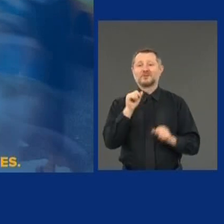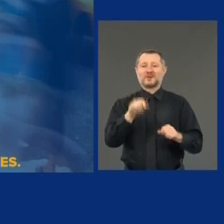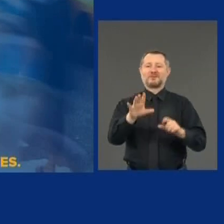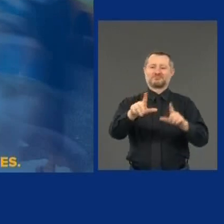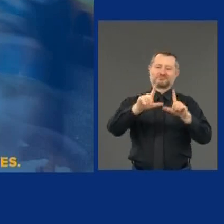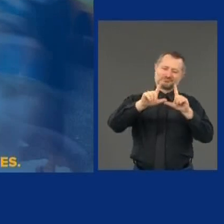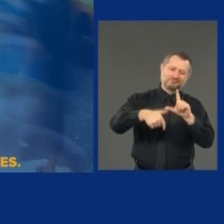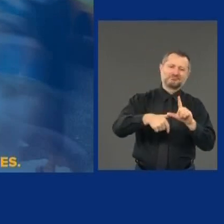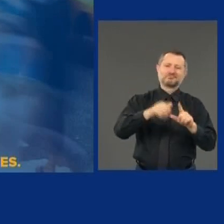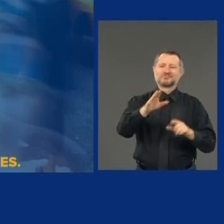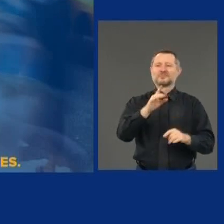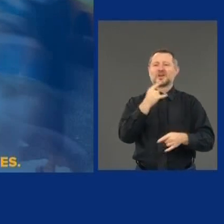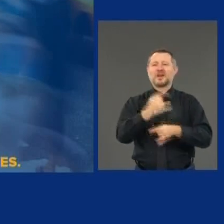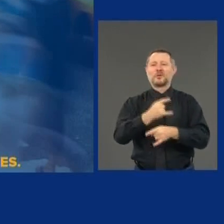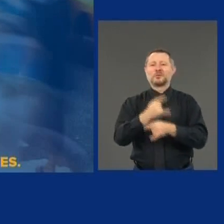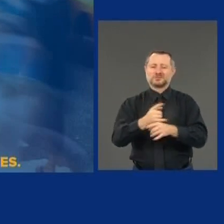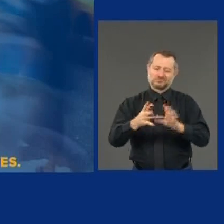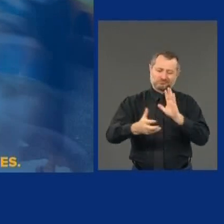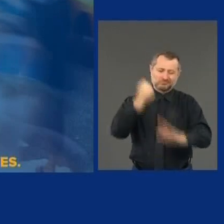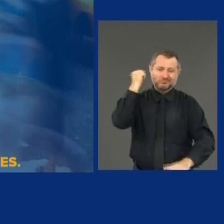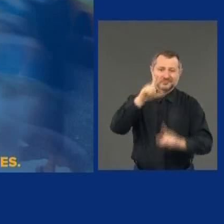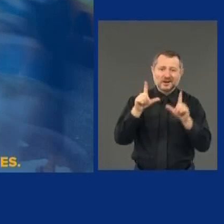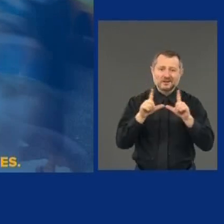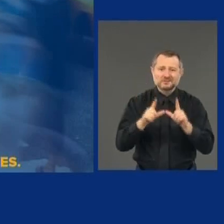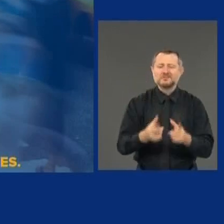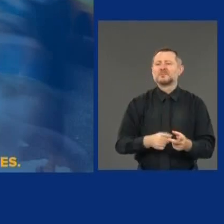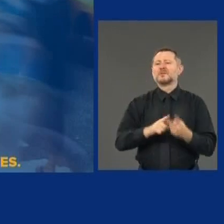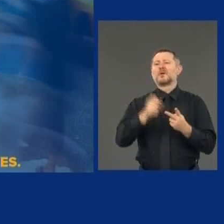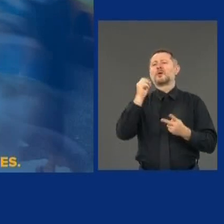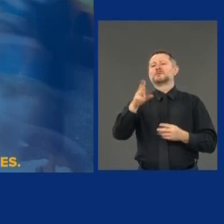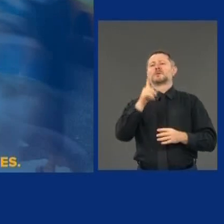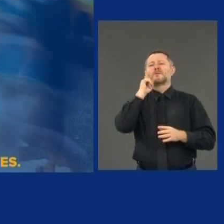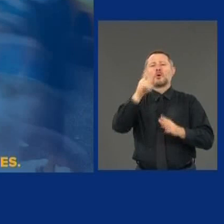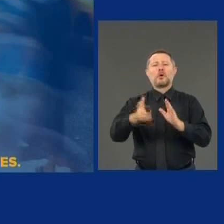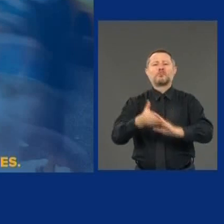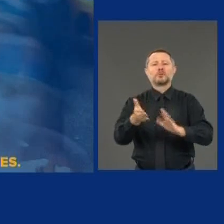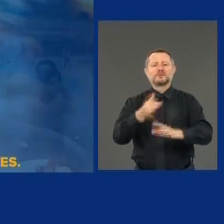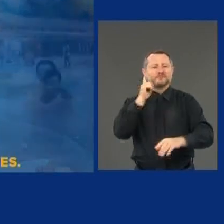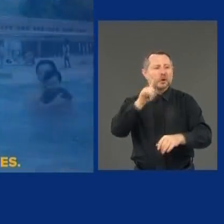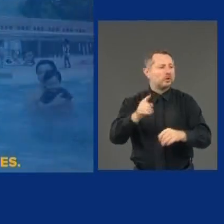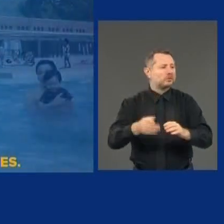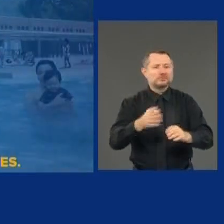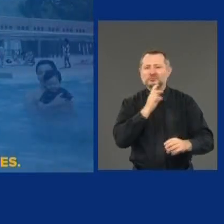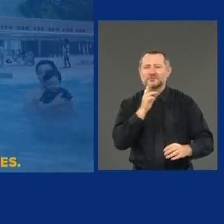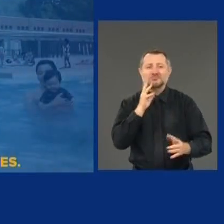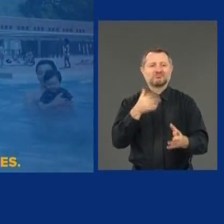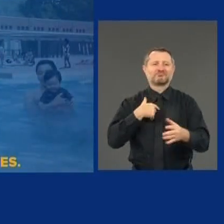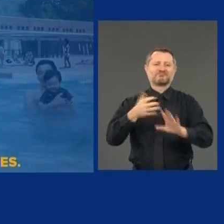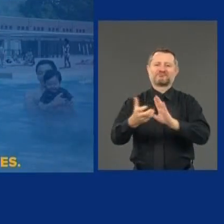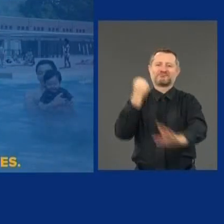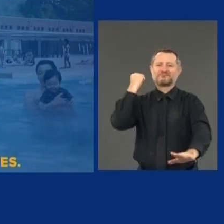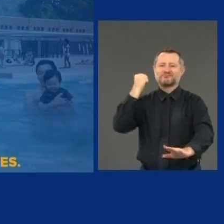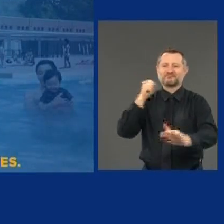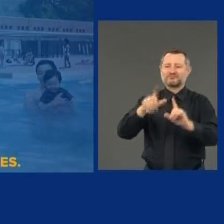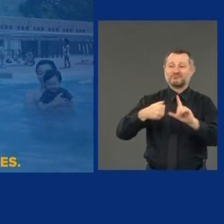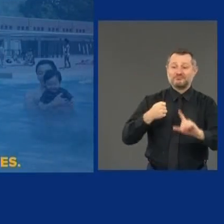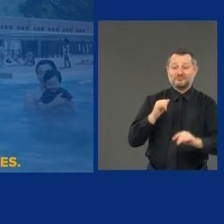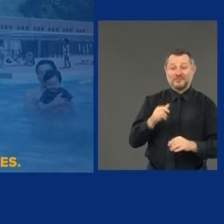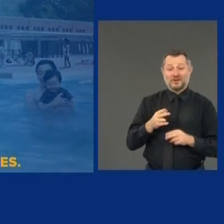AND YOU CAN LOSE YOUR LIQUOR LICENSE AND YOU CAN LOSE YOUR RIGHT TO OPERATE, SO, THIS IS VERY SERIOUS.